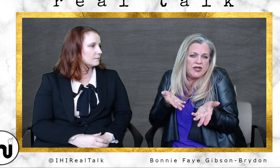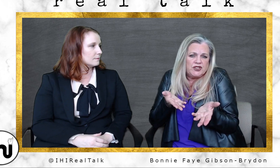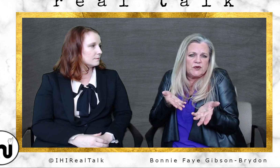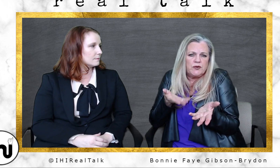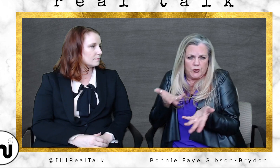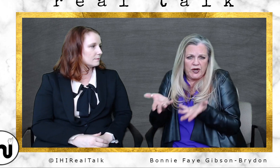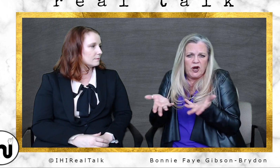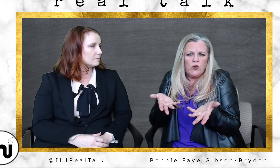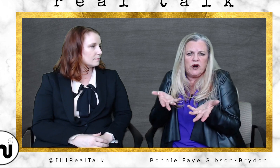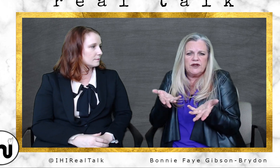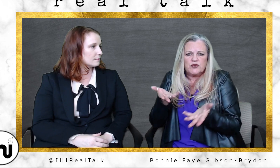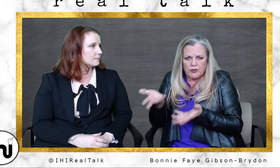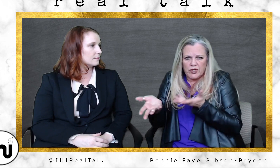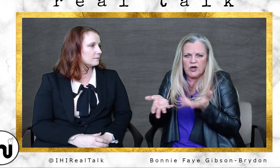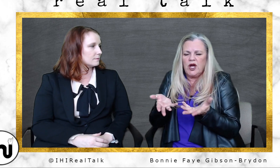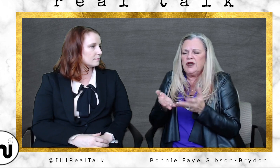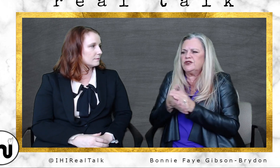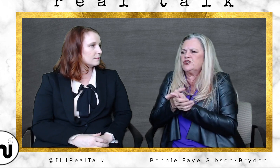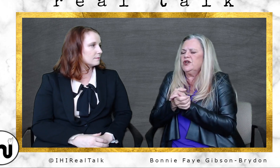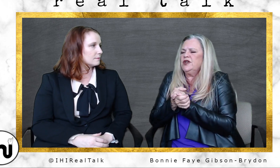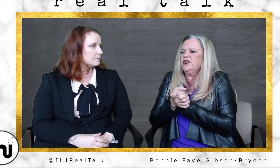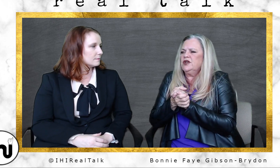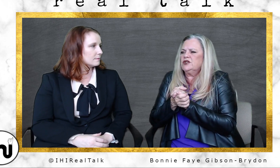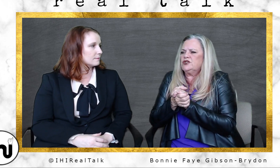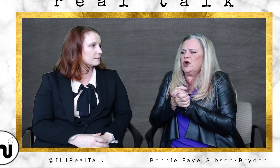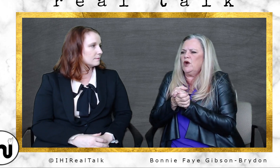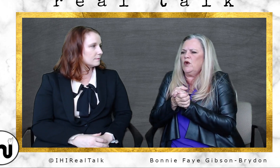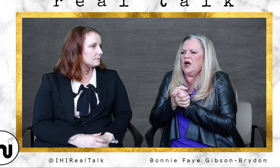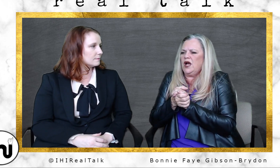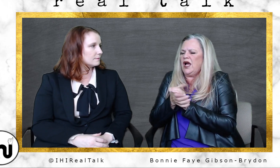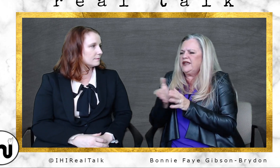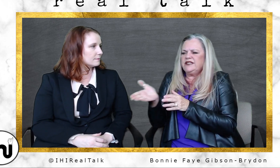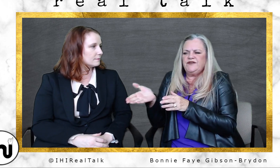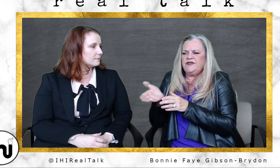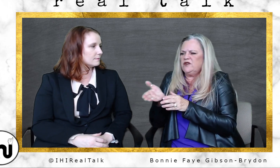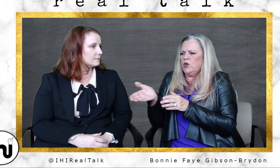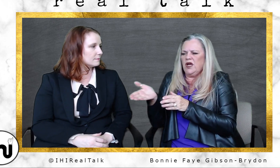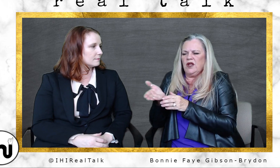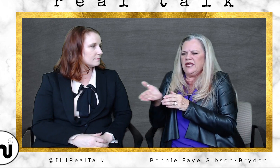history. We bring our awareness. We bring our knowledge. So I didn't fit well in